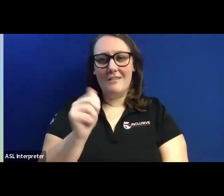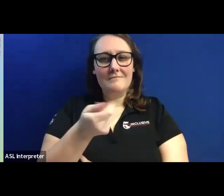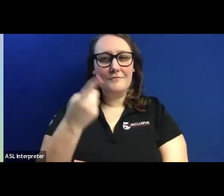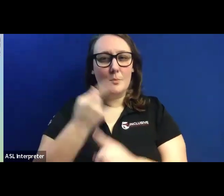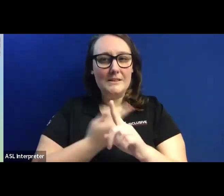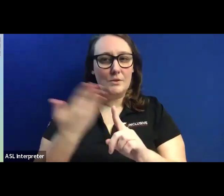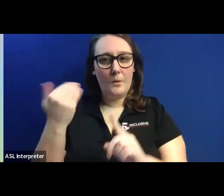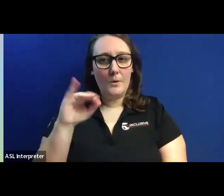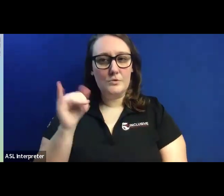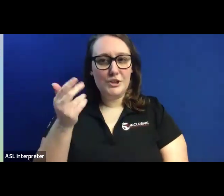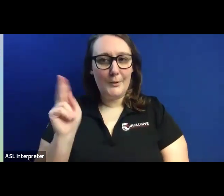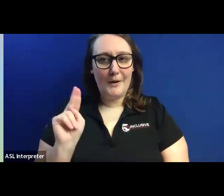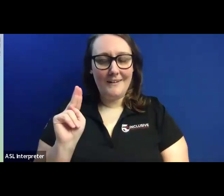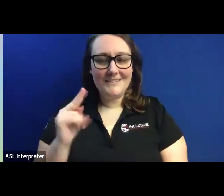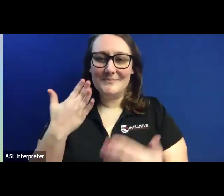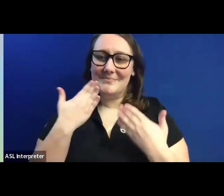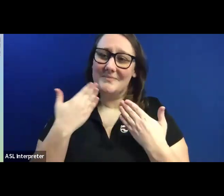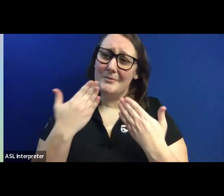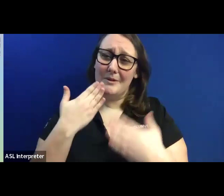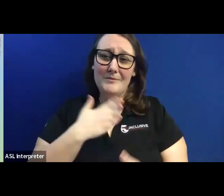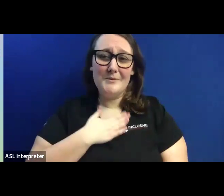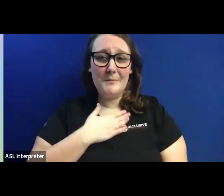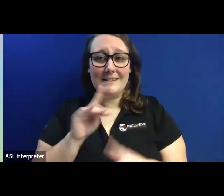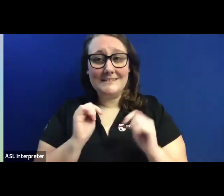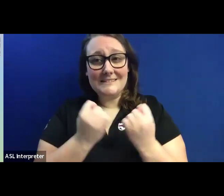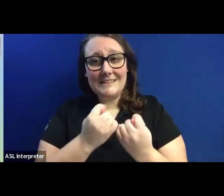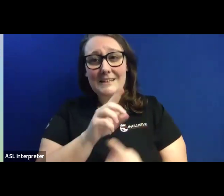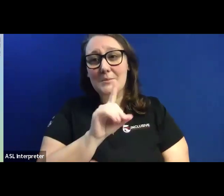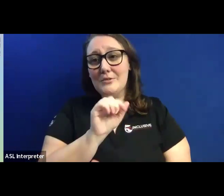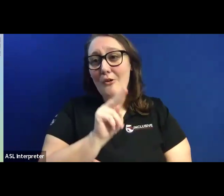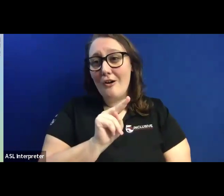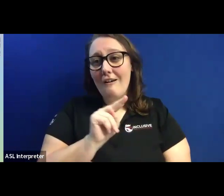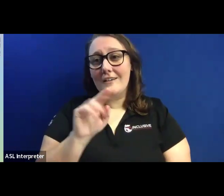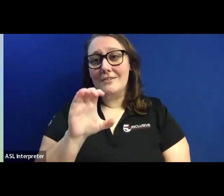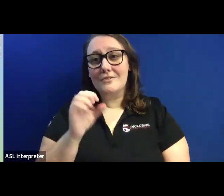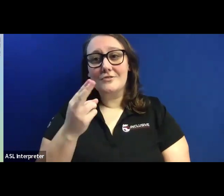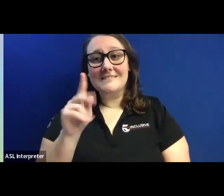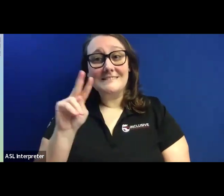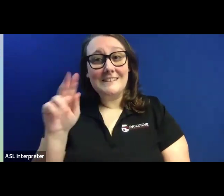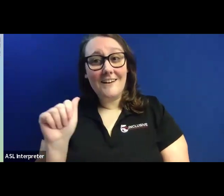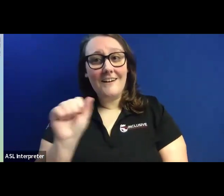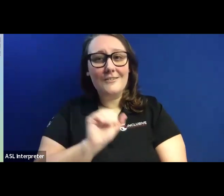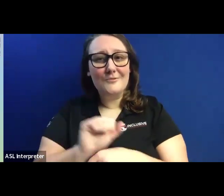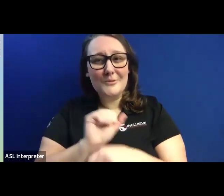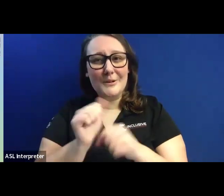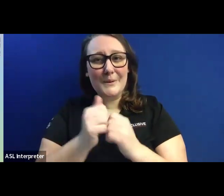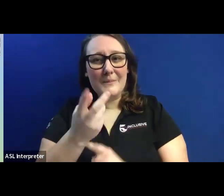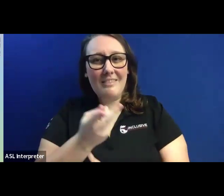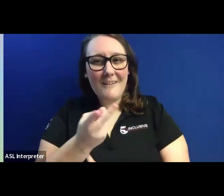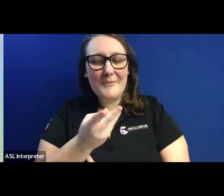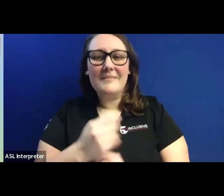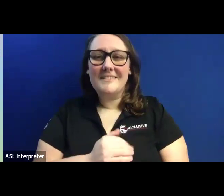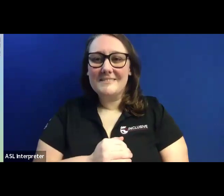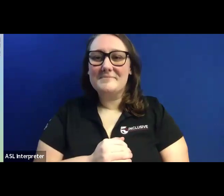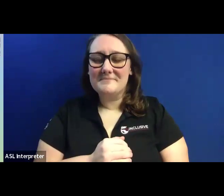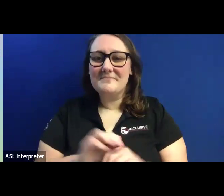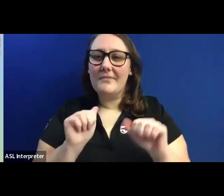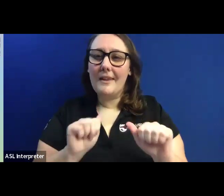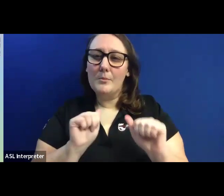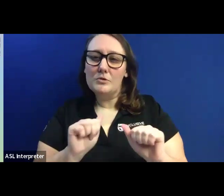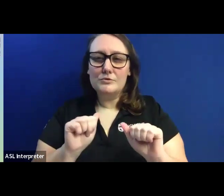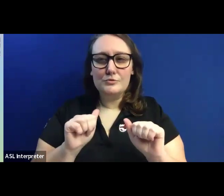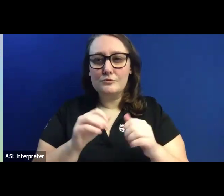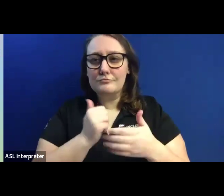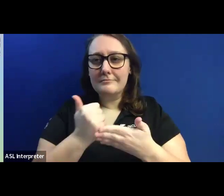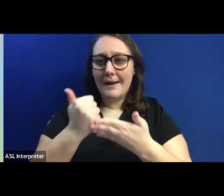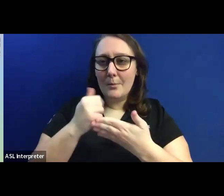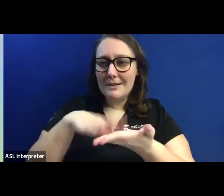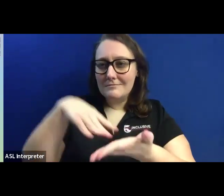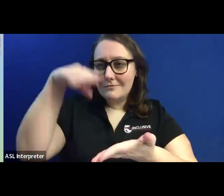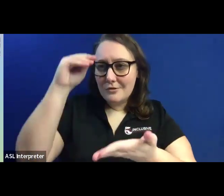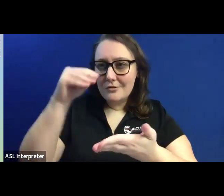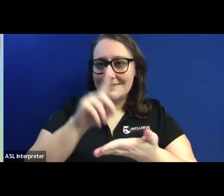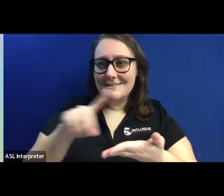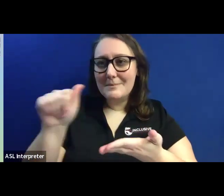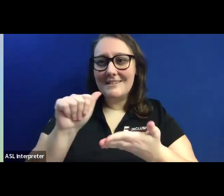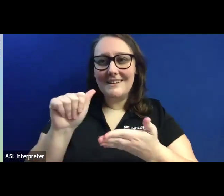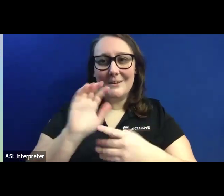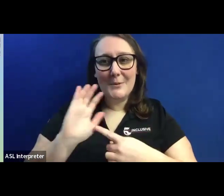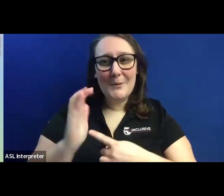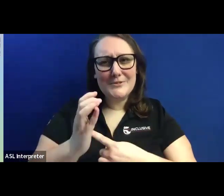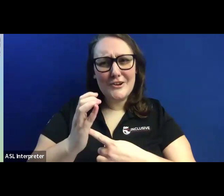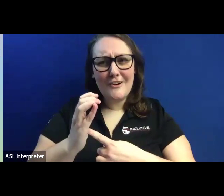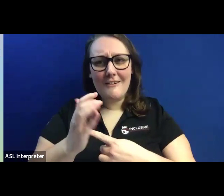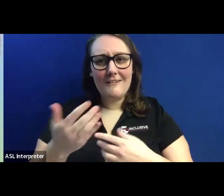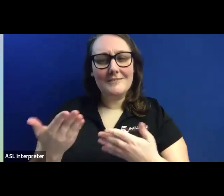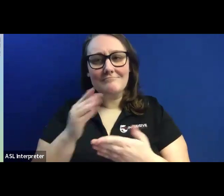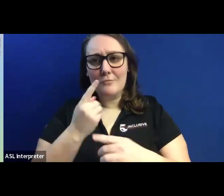And I'm grateful to my lovely team, that is Dawn and Christina and others, who are working in GADRA who are able to navigate me through the disability culture and equity that I had no idea about.